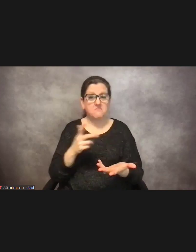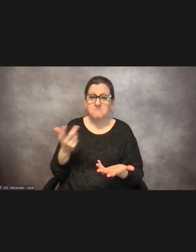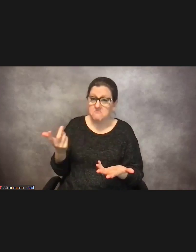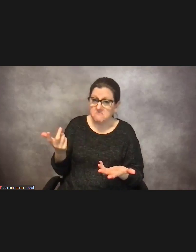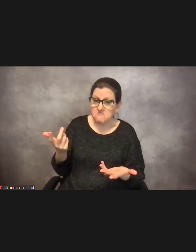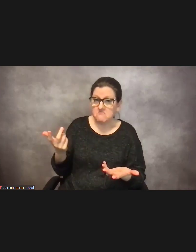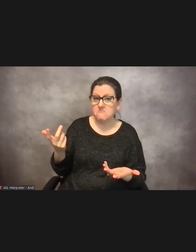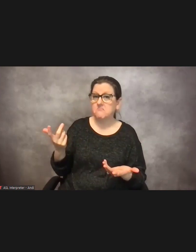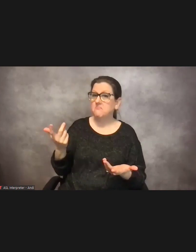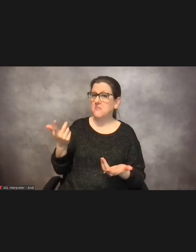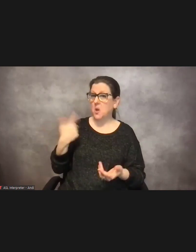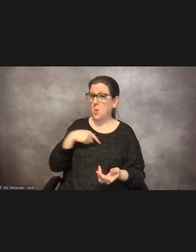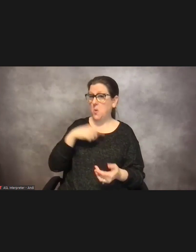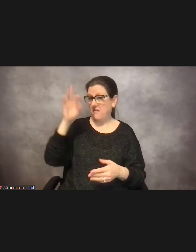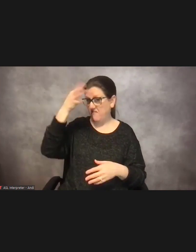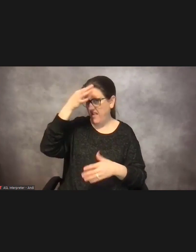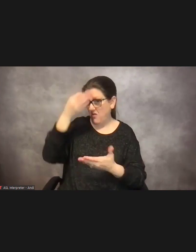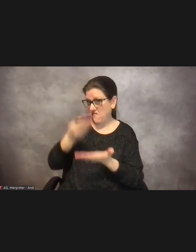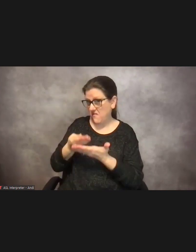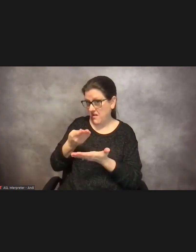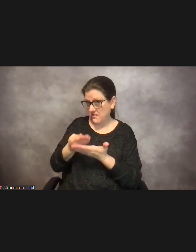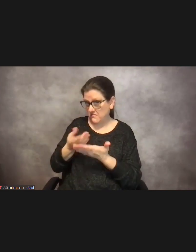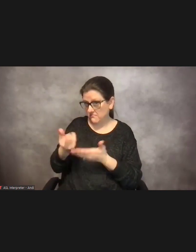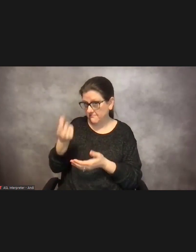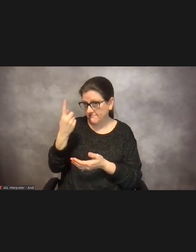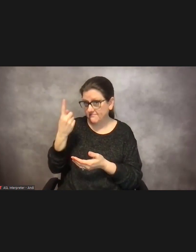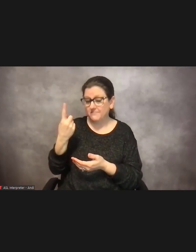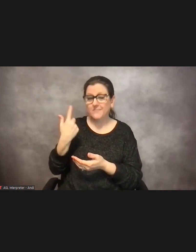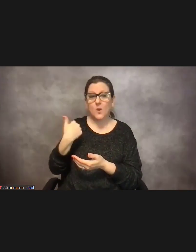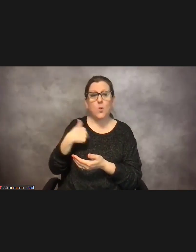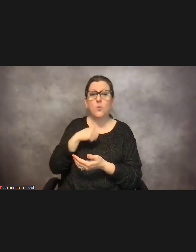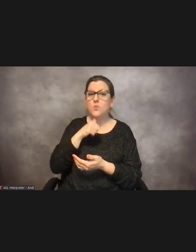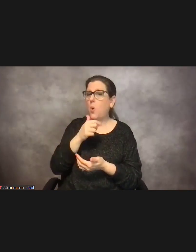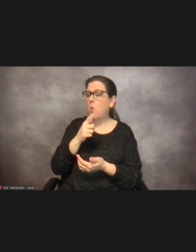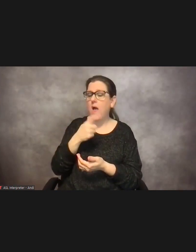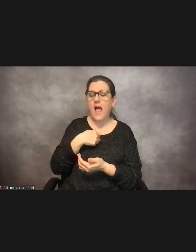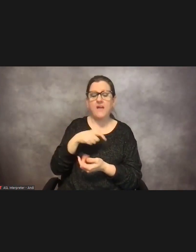Now, we don't ever, because we're federally-funded, we don't ever